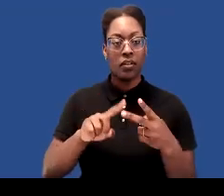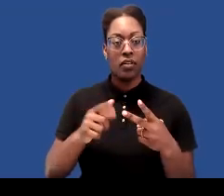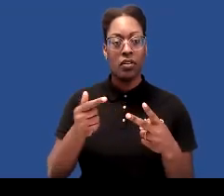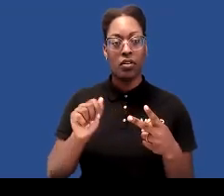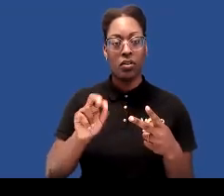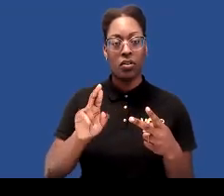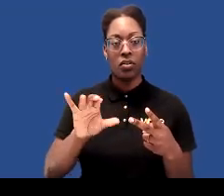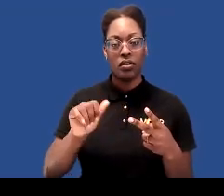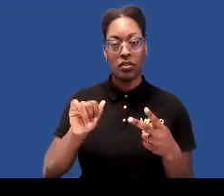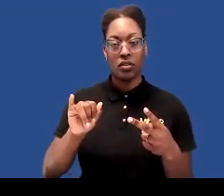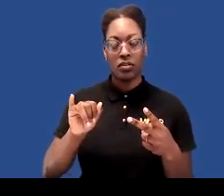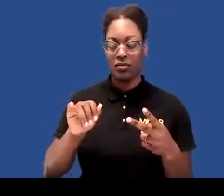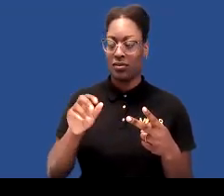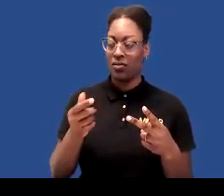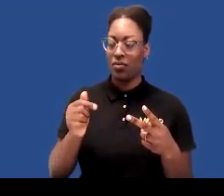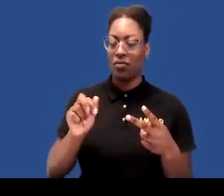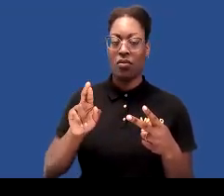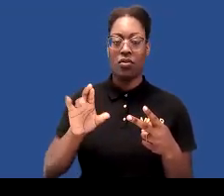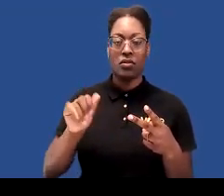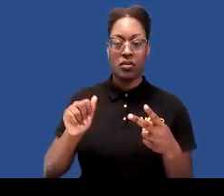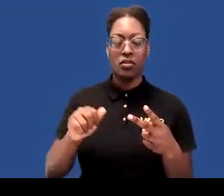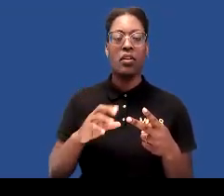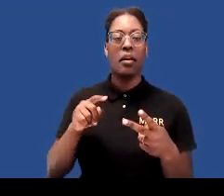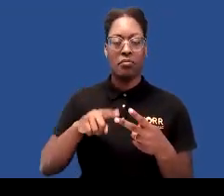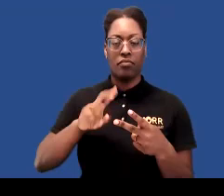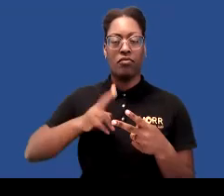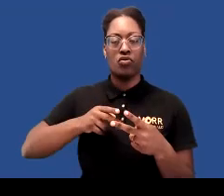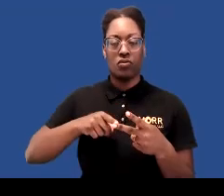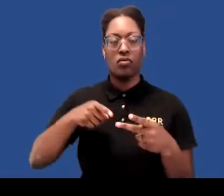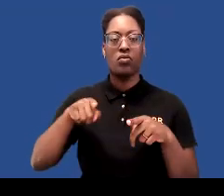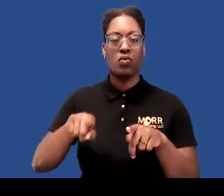I reference him actually in that last section about decolonization.